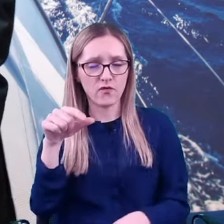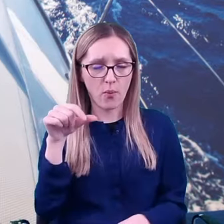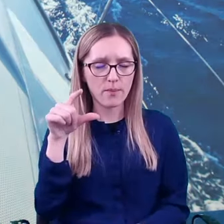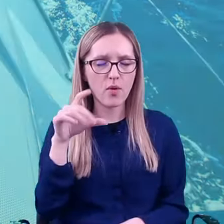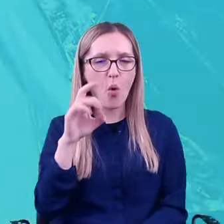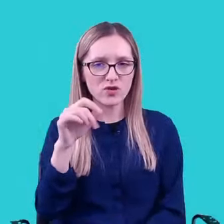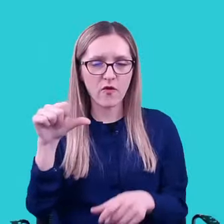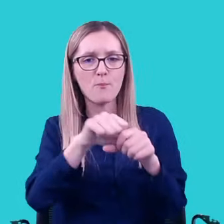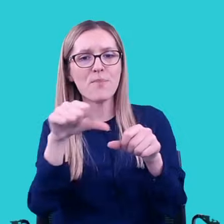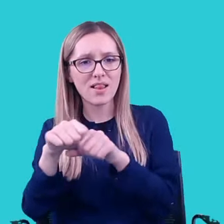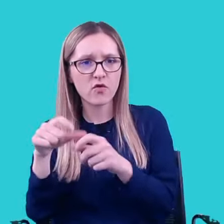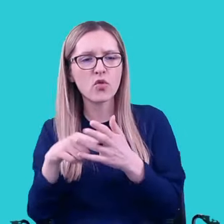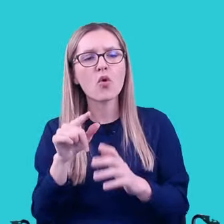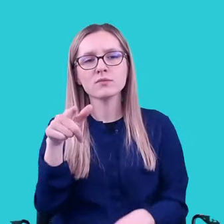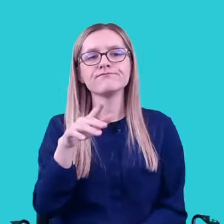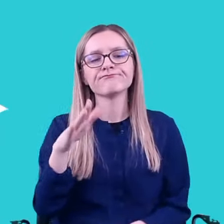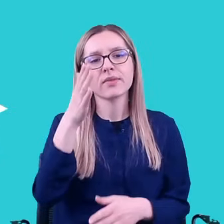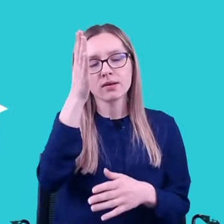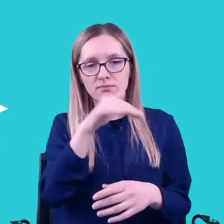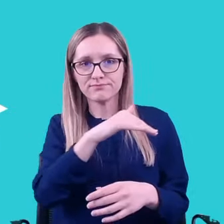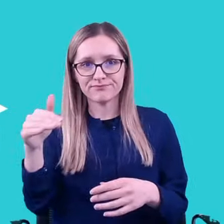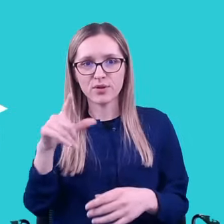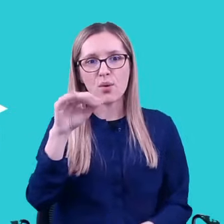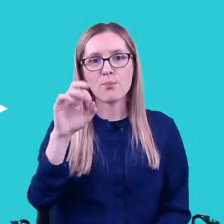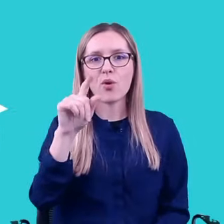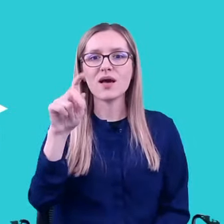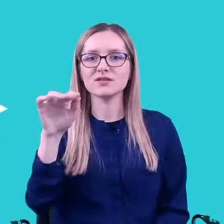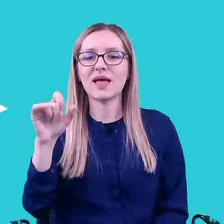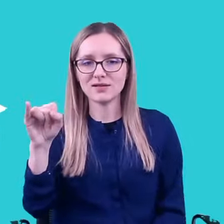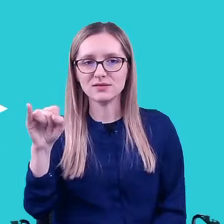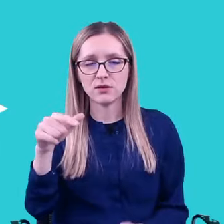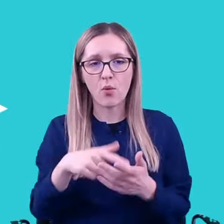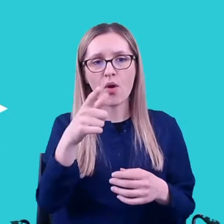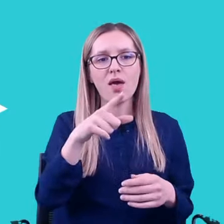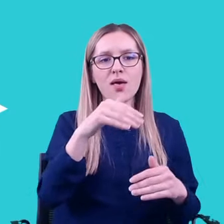The polarization curve is the dependence of power on the applied voltage.